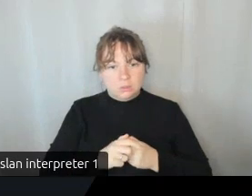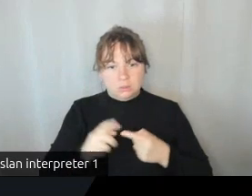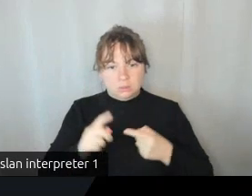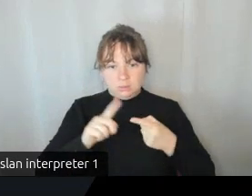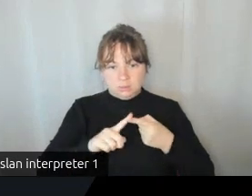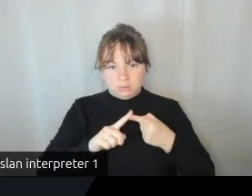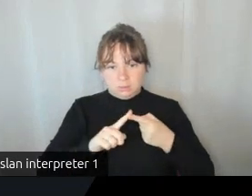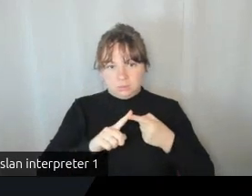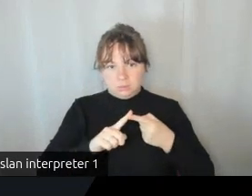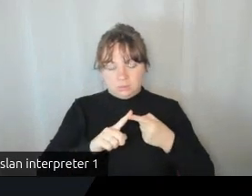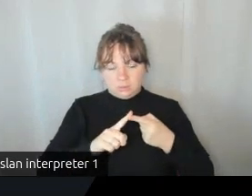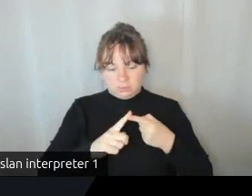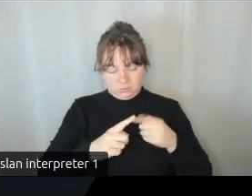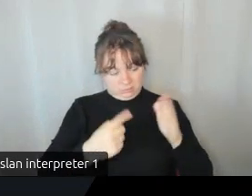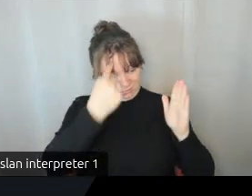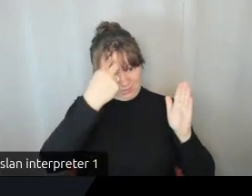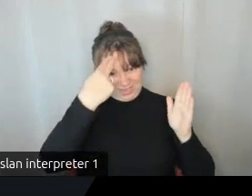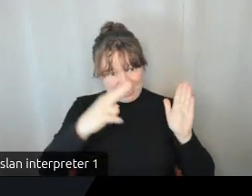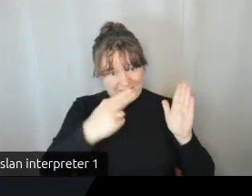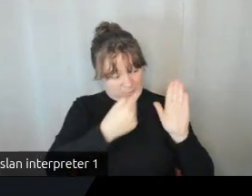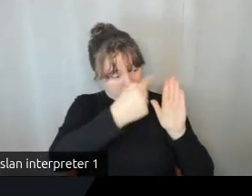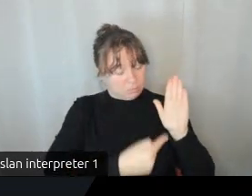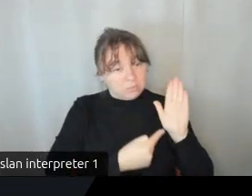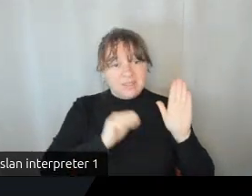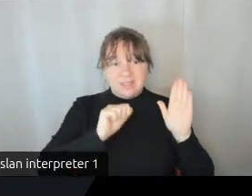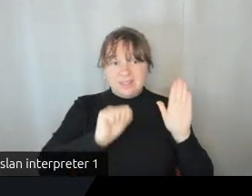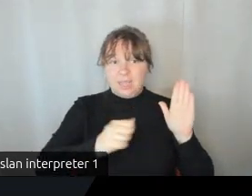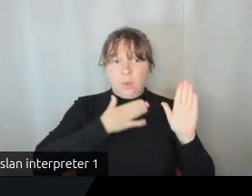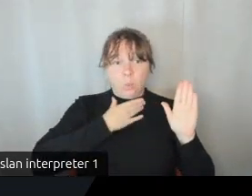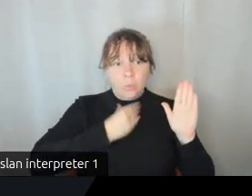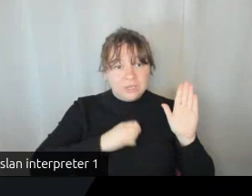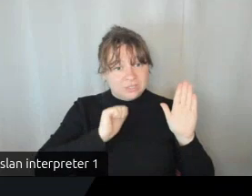that the aggrieved or named person has any correct contact between the aggrieved or named person or